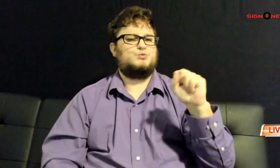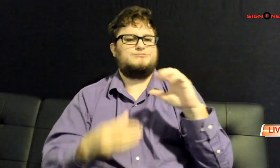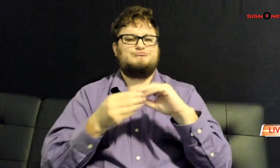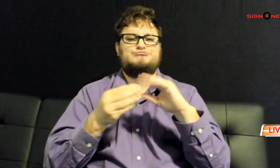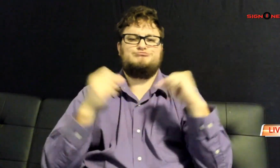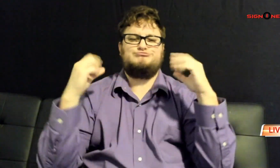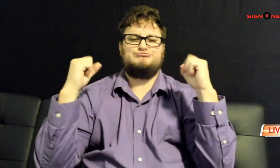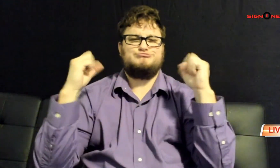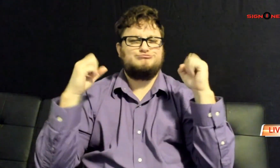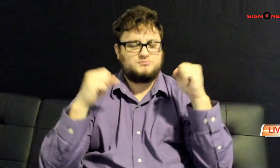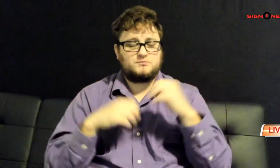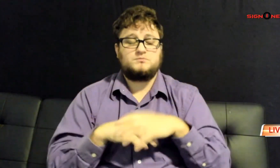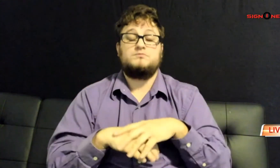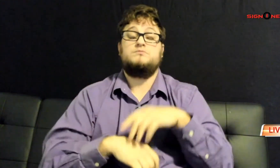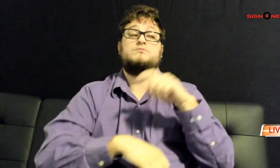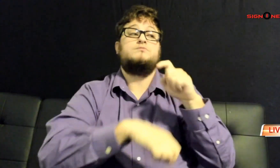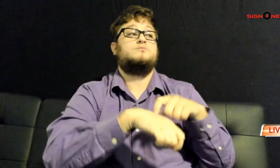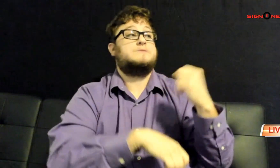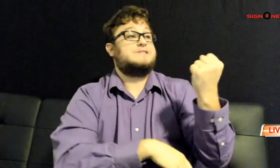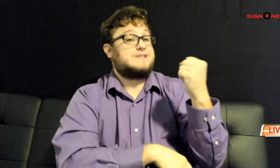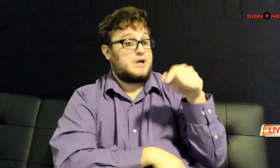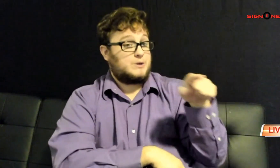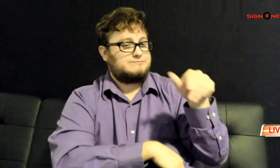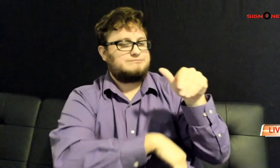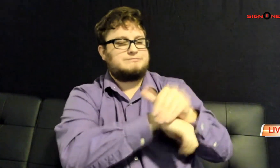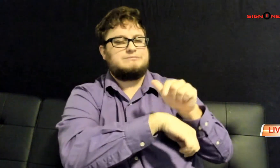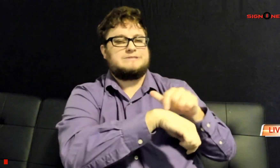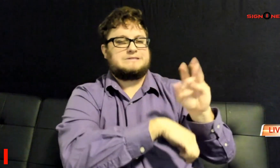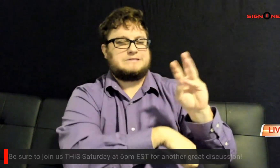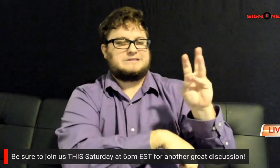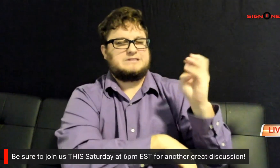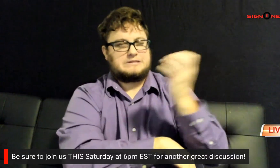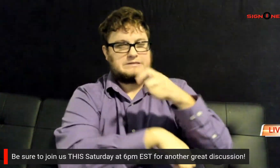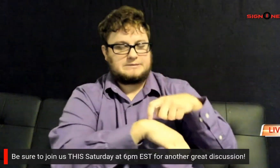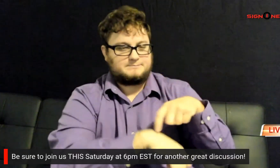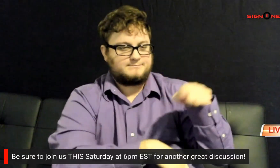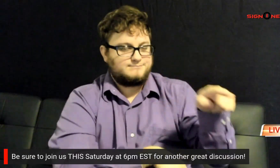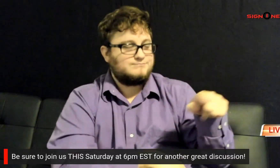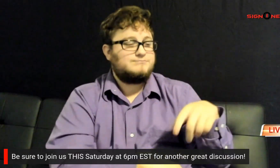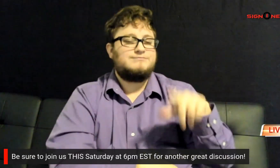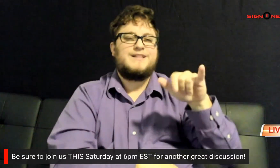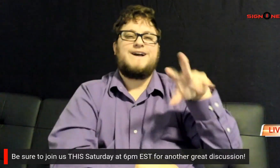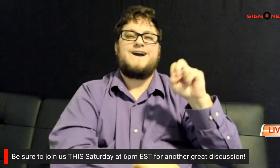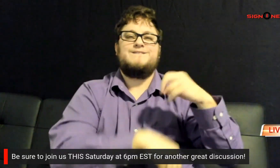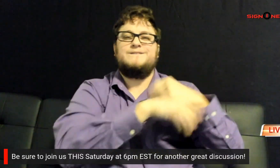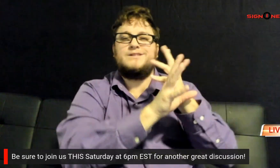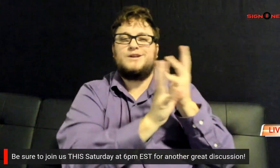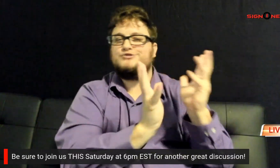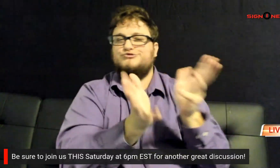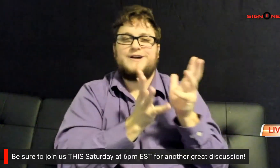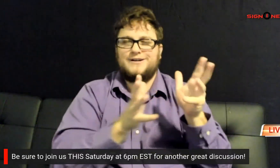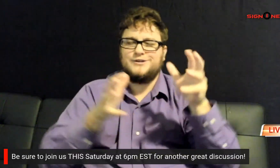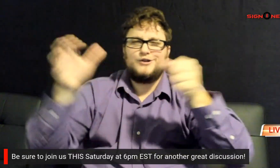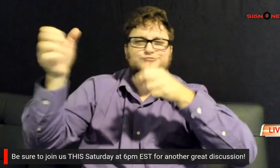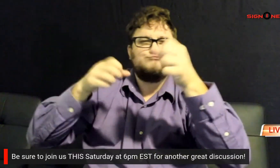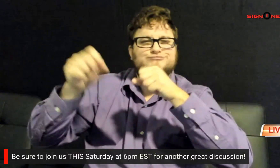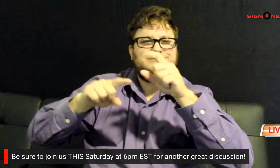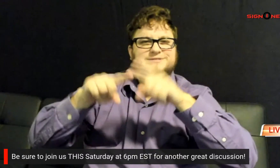and then this Saturday at 6 PM Eastern time join us for a live panel of diverse guests